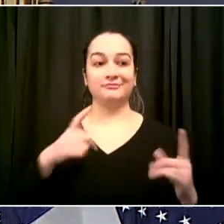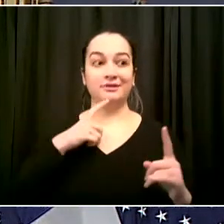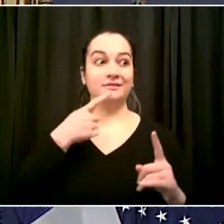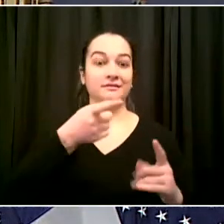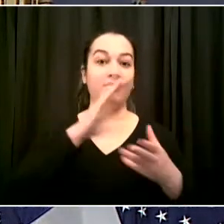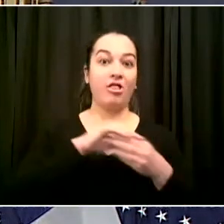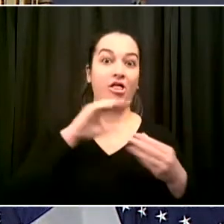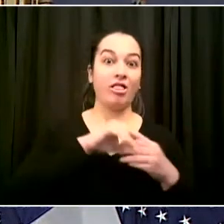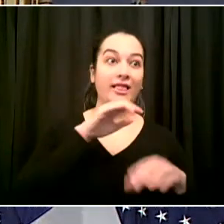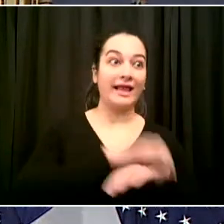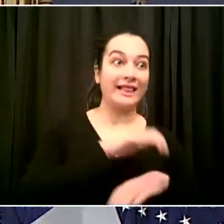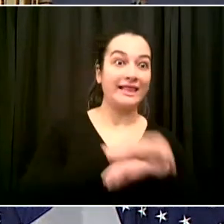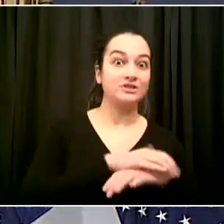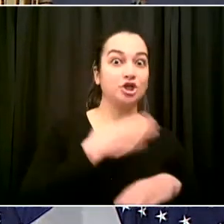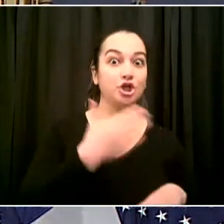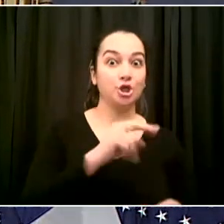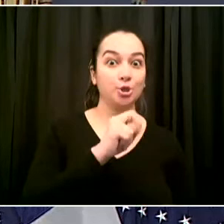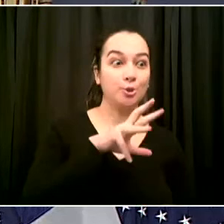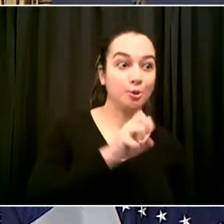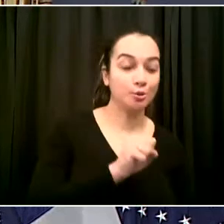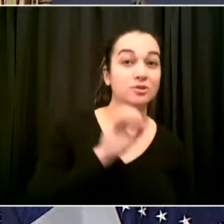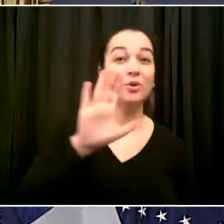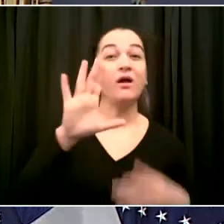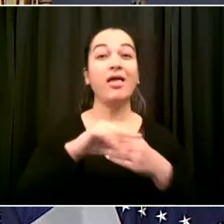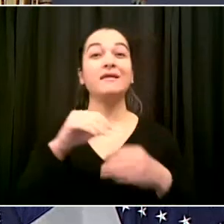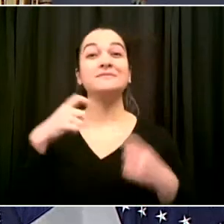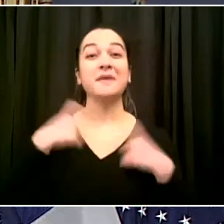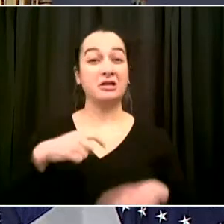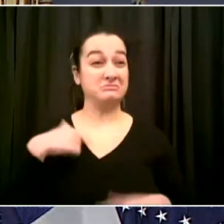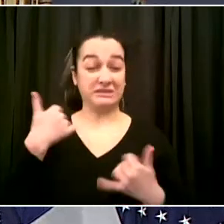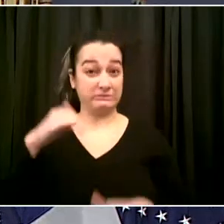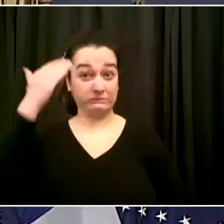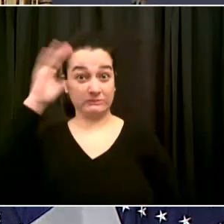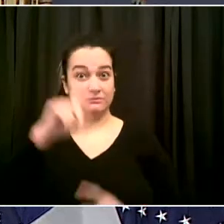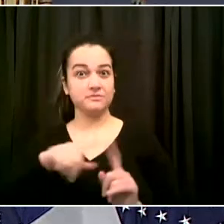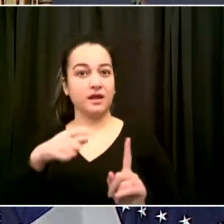WITH THAT SIR, I WILL TURN IT BACK TO YOU. IN EVERY LANNAGUGE IT IS JOYOUS, MR. CHANCELLOR. THANK YOU SO